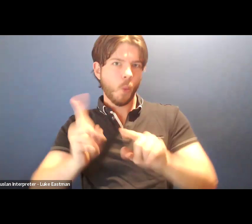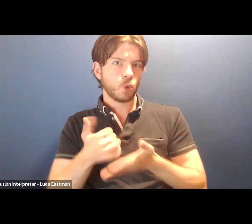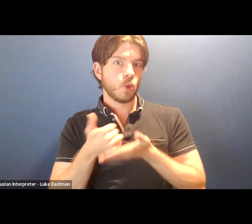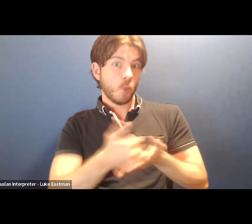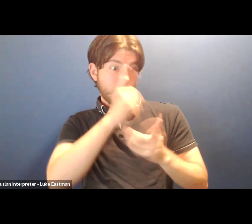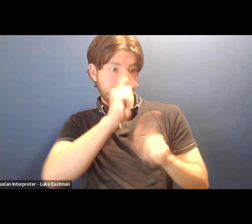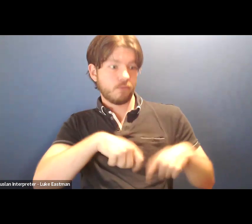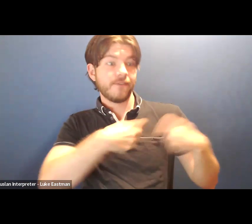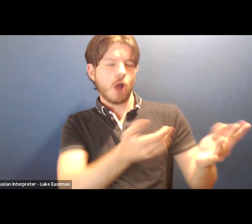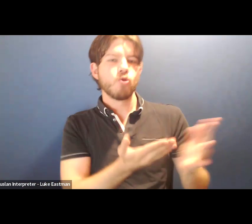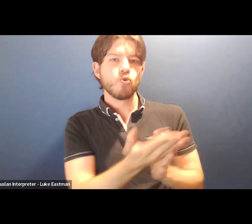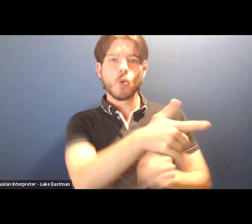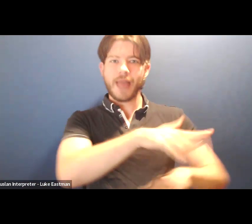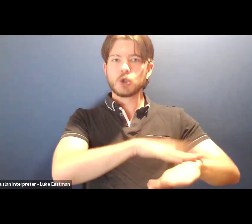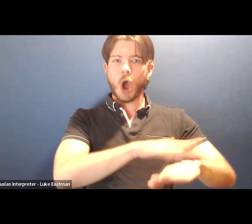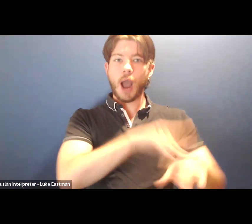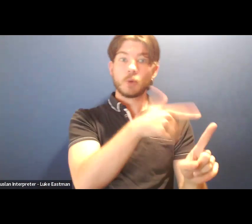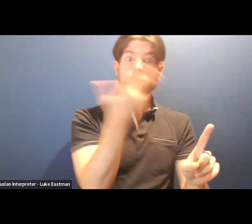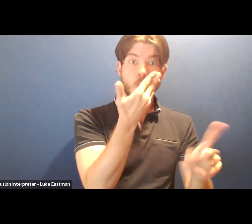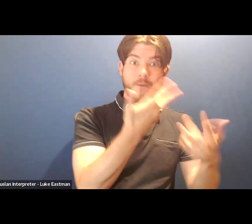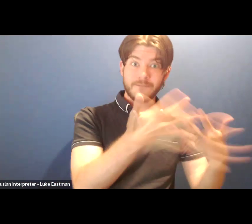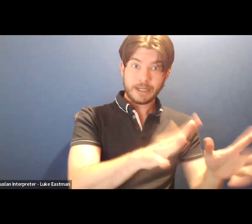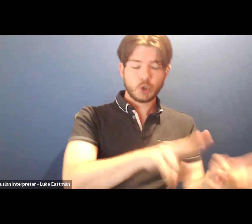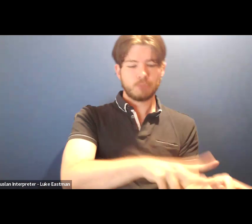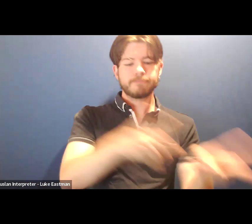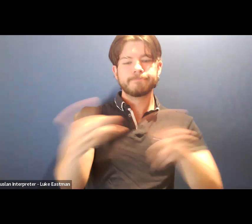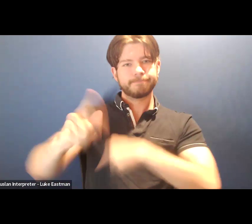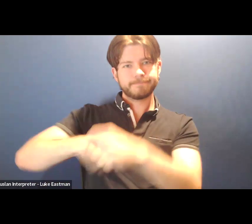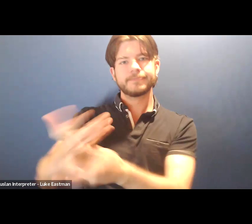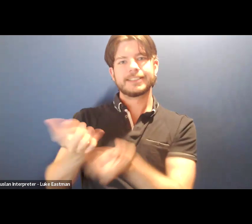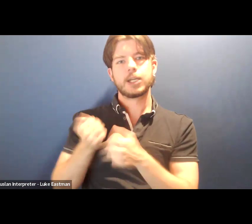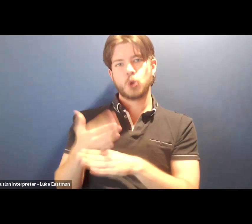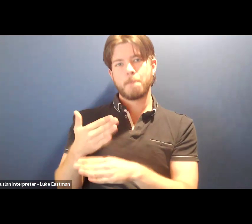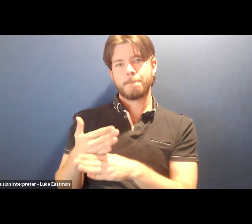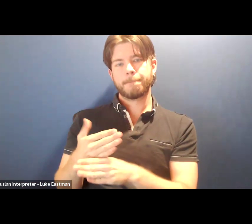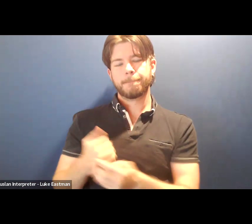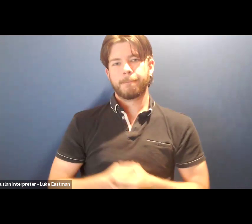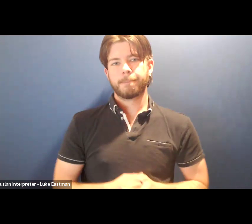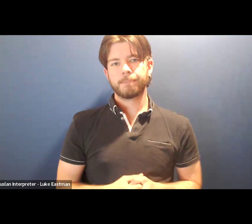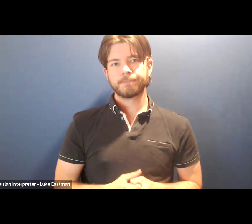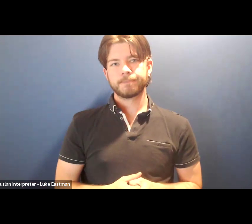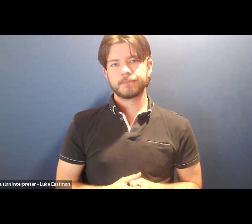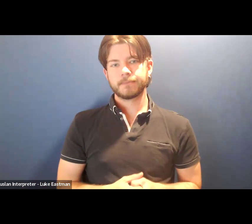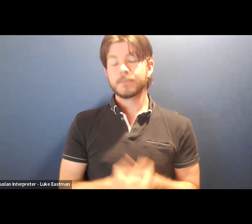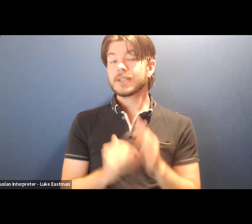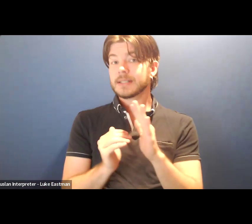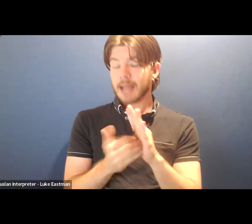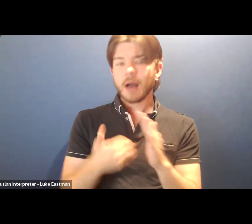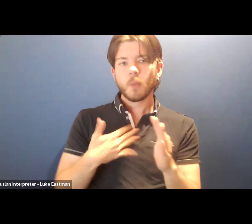that transition from school to